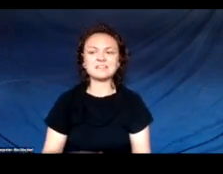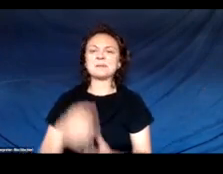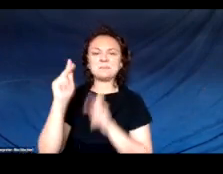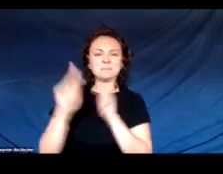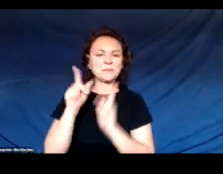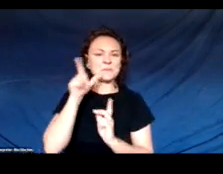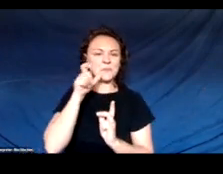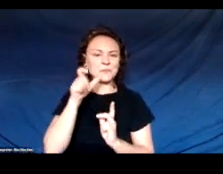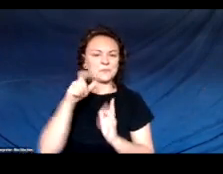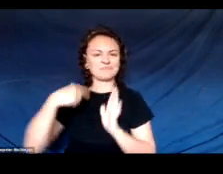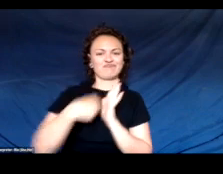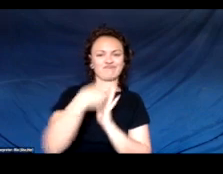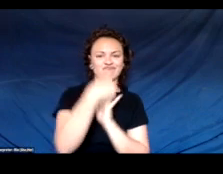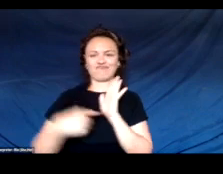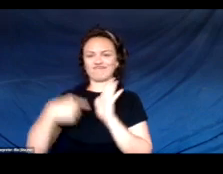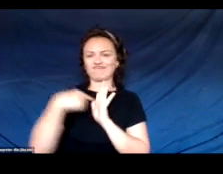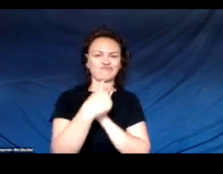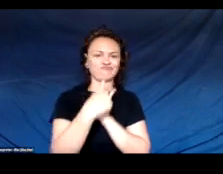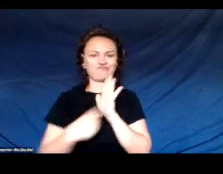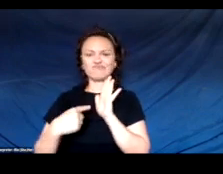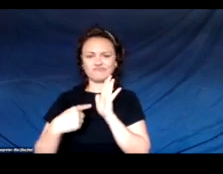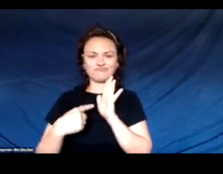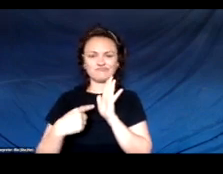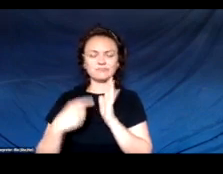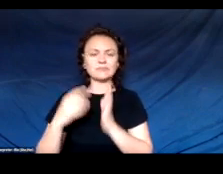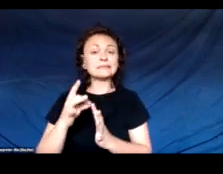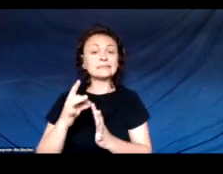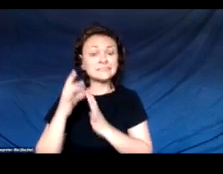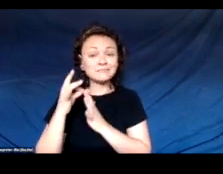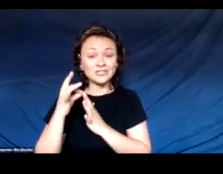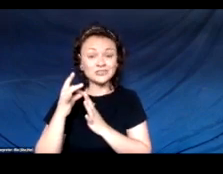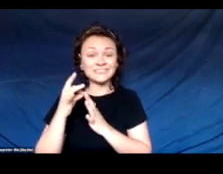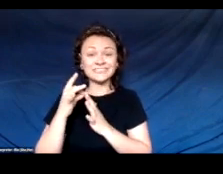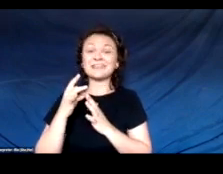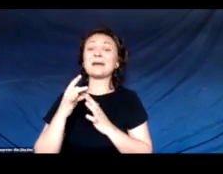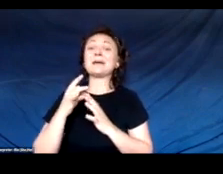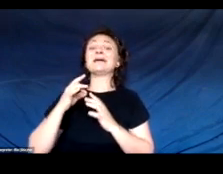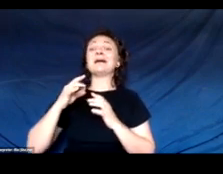especially behind my back, like.